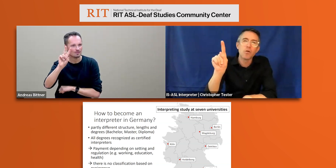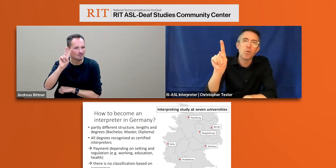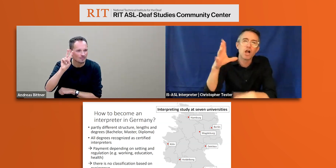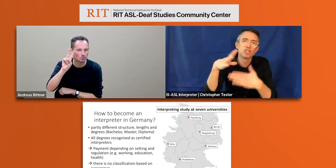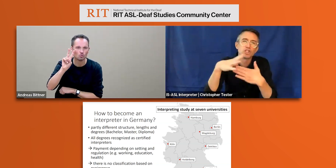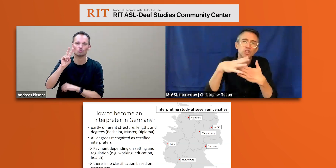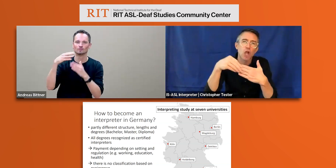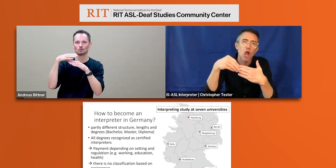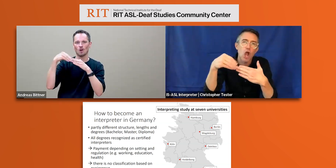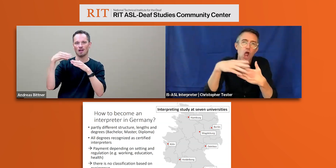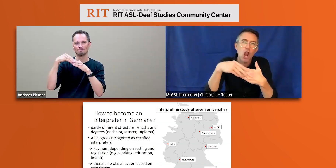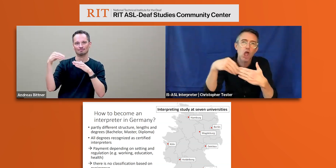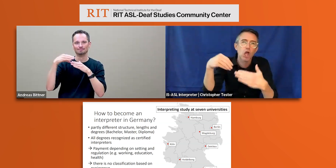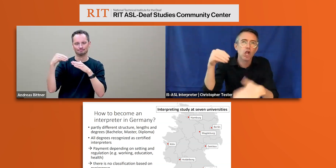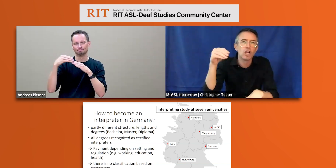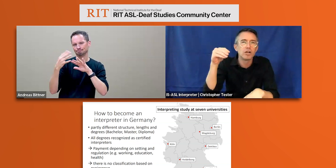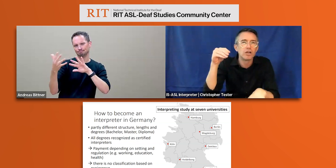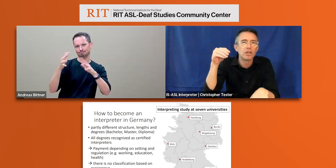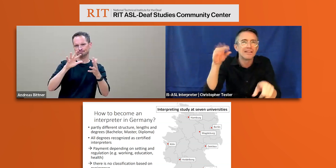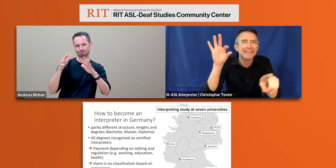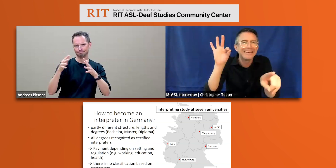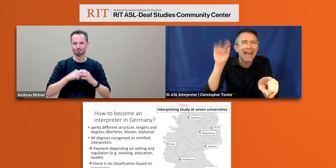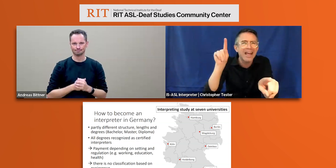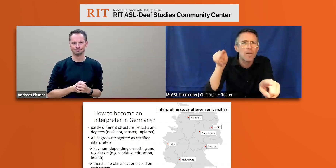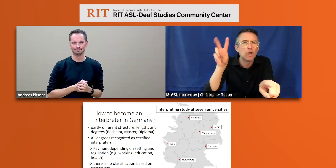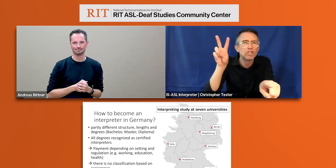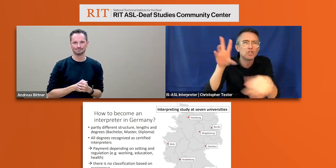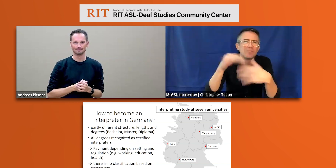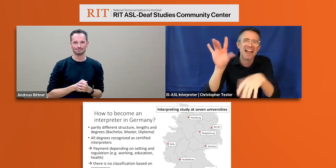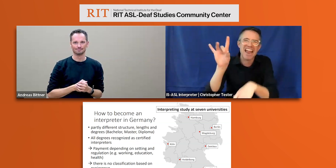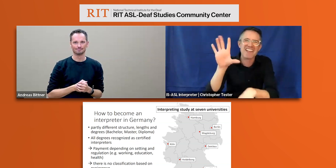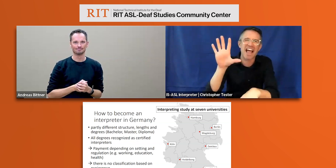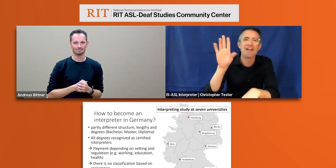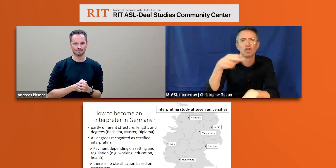Currently, its average 85 euros, which is approximately